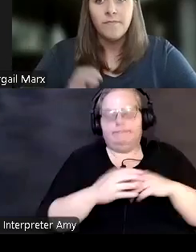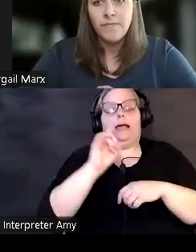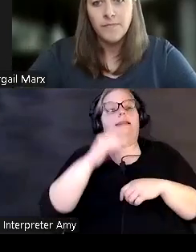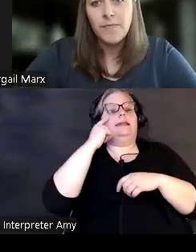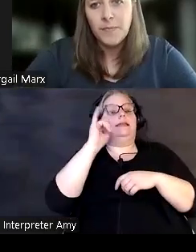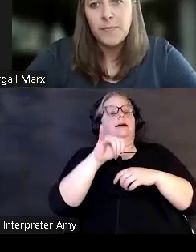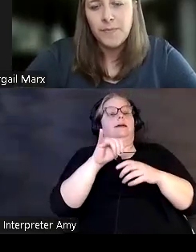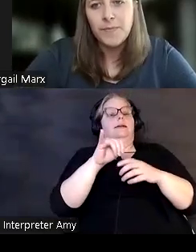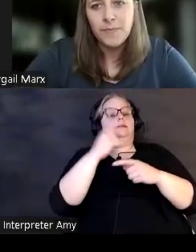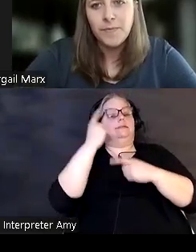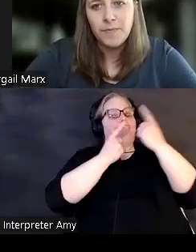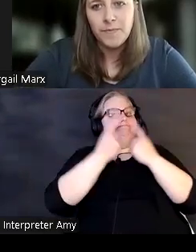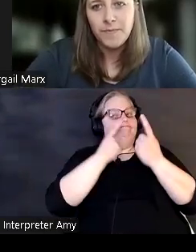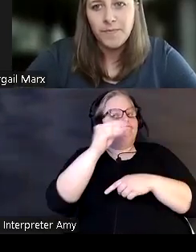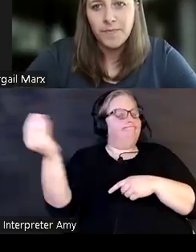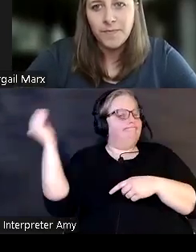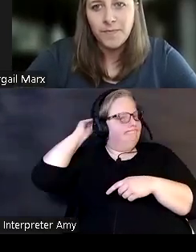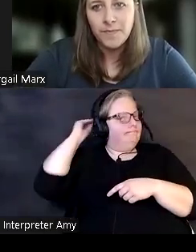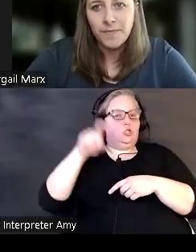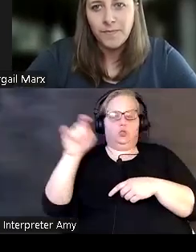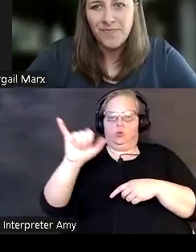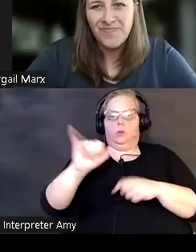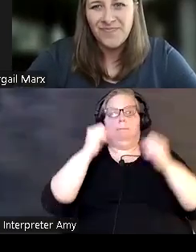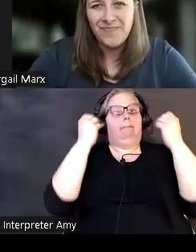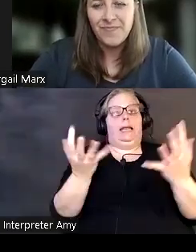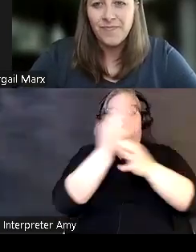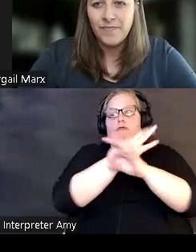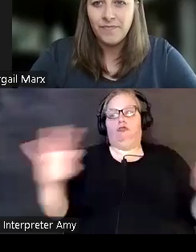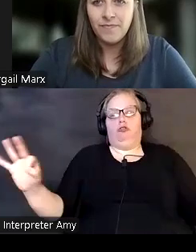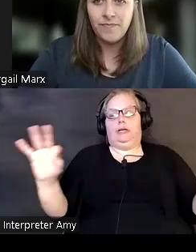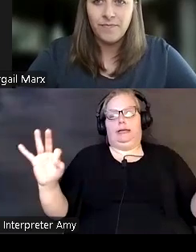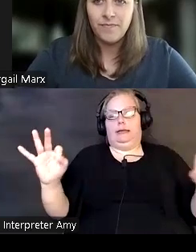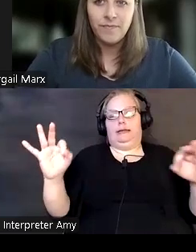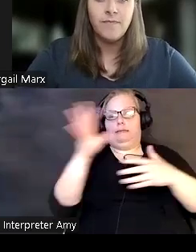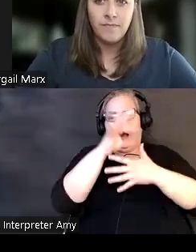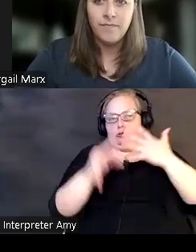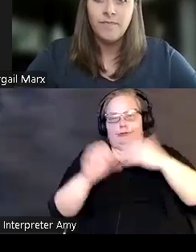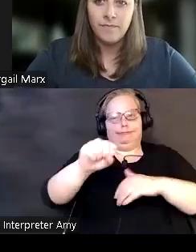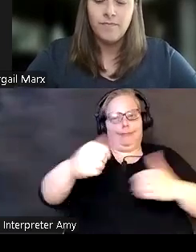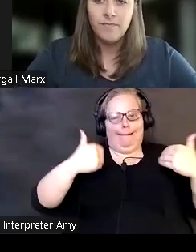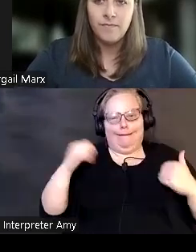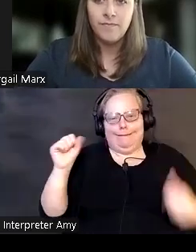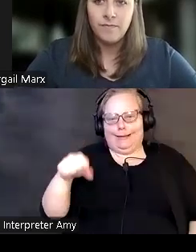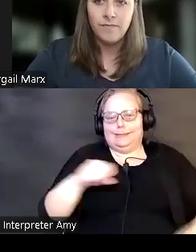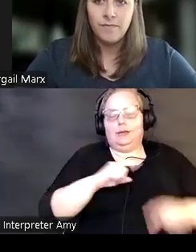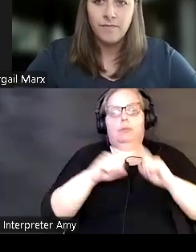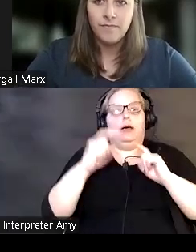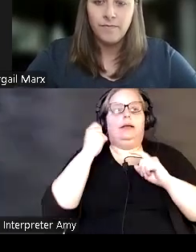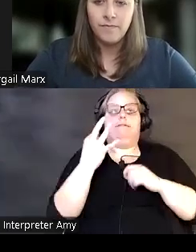consider, yes, there are lots of free choices out there, but again, if it's free or very low cost,